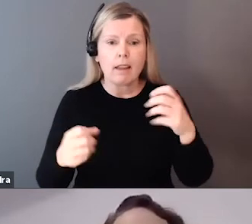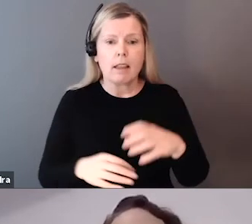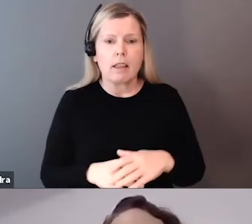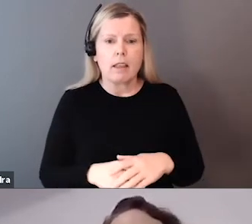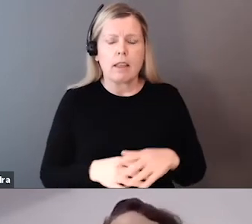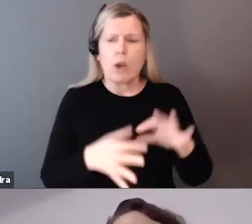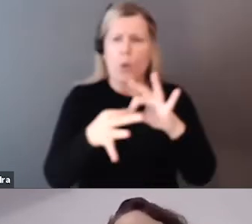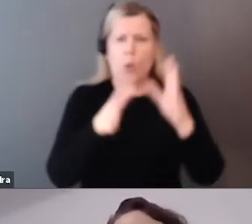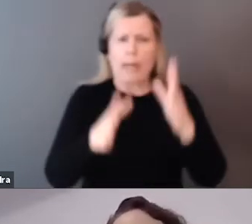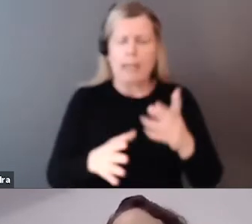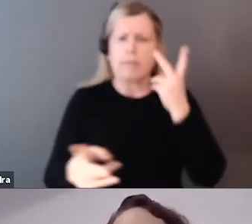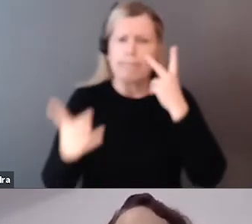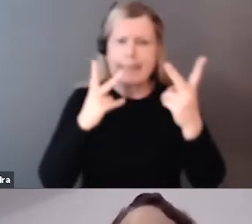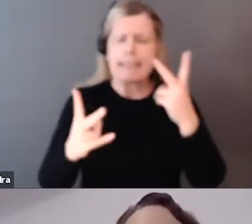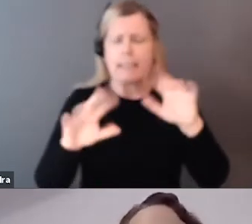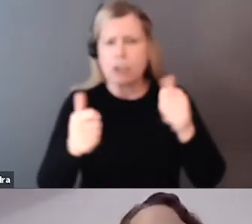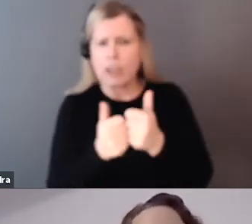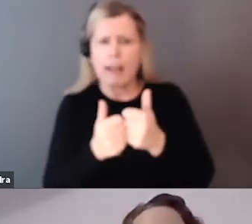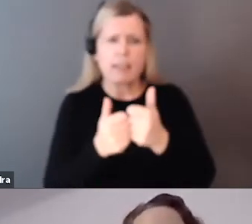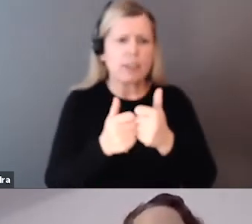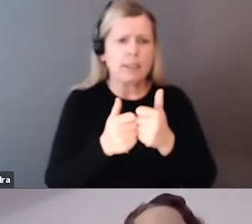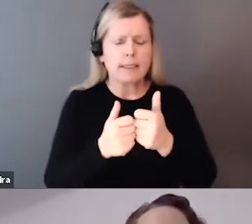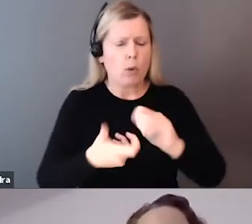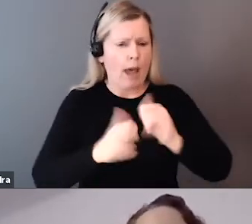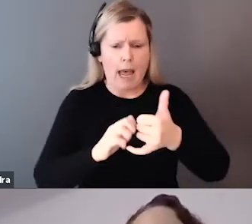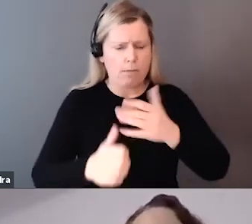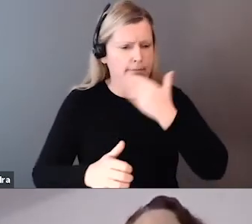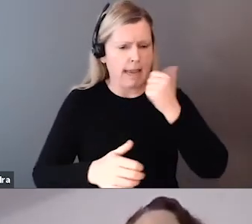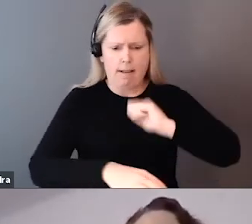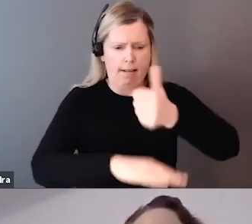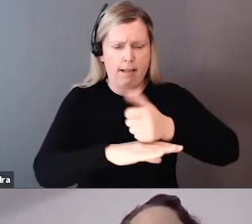this is the guide that I put together with my co-authors from the University of Waterloo.